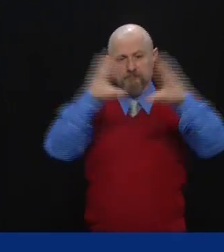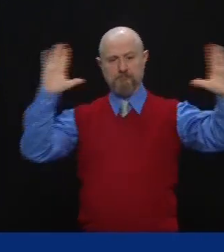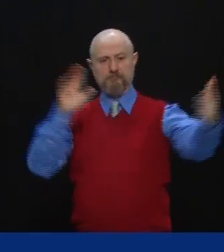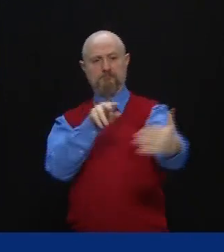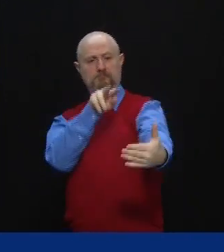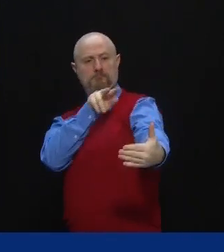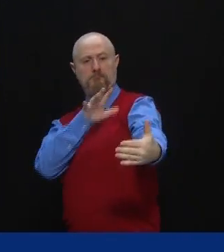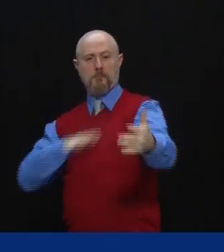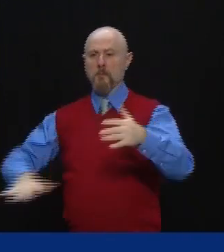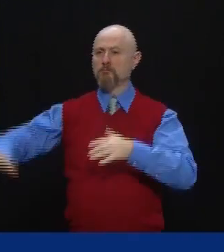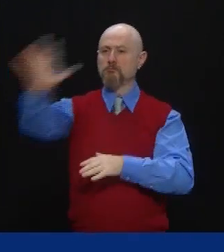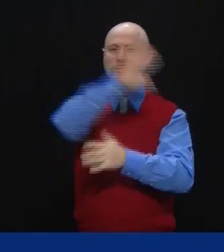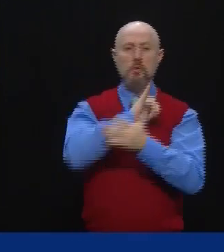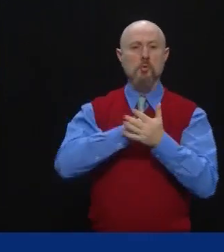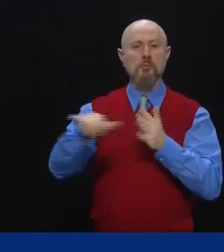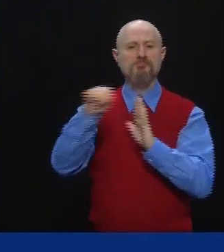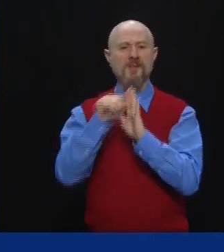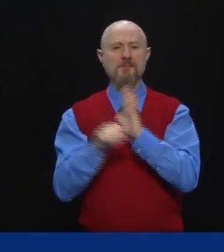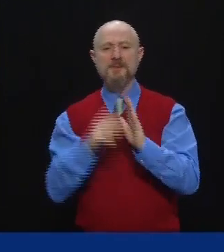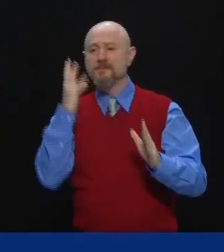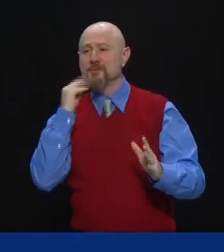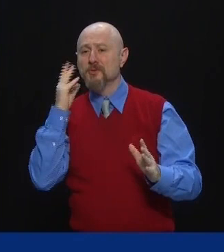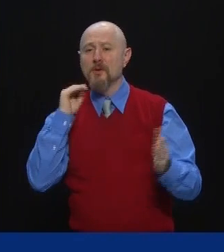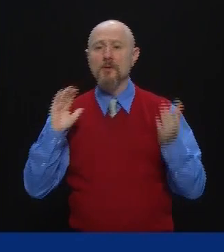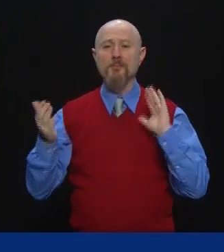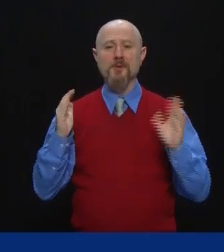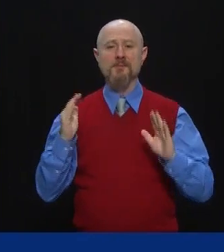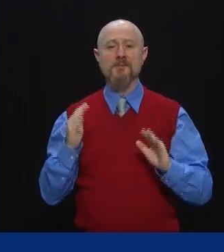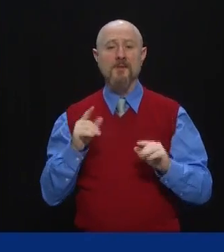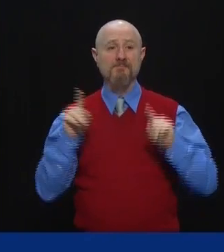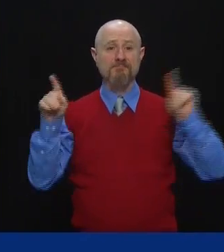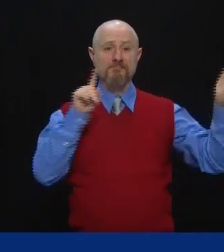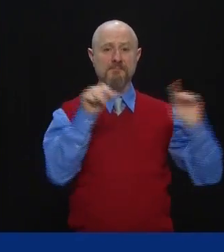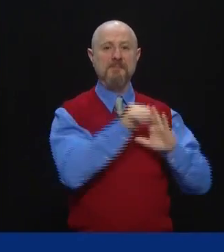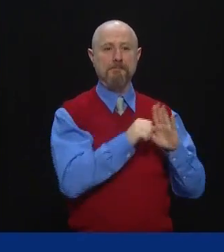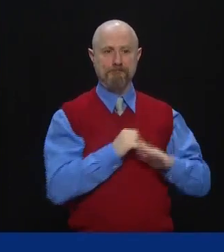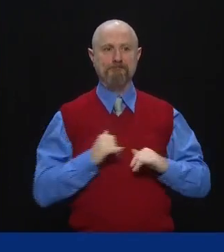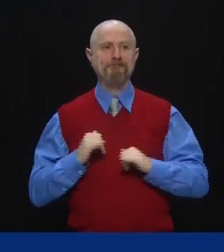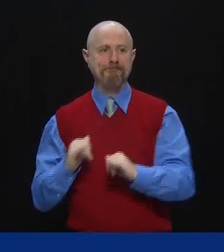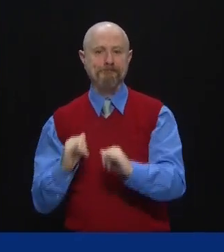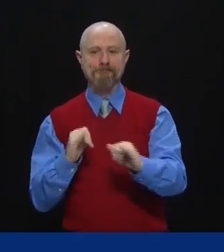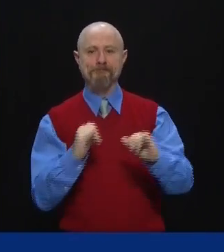NOT A LOT OF PRECEDENT OTHER THAN LOOKING WHAT HAPPENED AT OTHER PLACES. ALSO IMPORTANT TO PUT IT THE IN CONTEXT WHAT NEW YORK